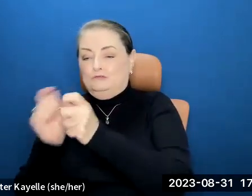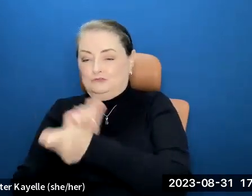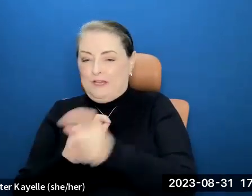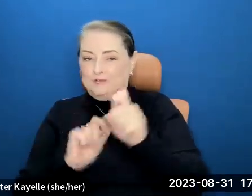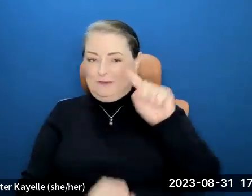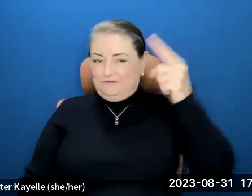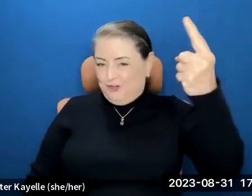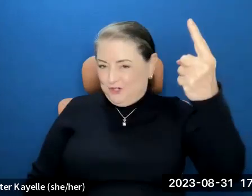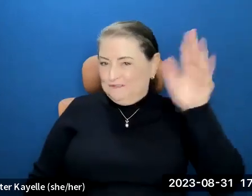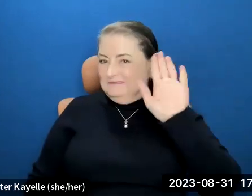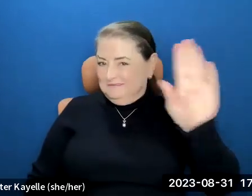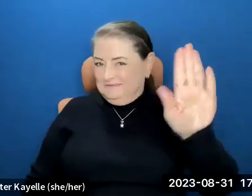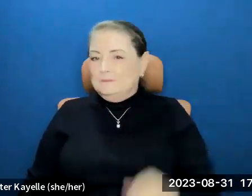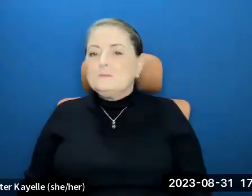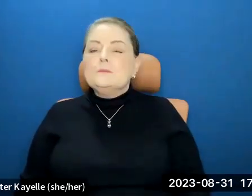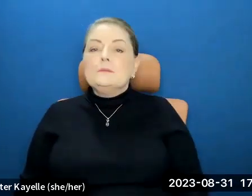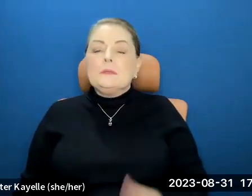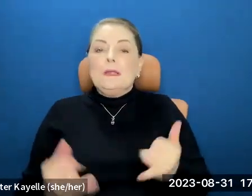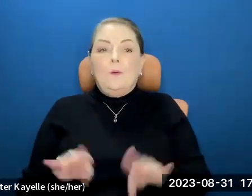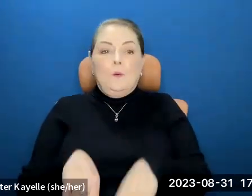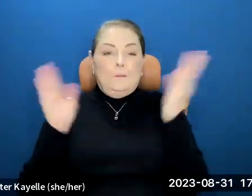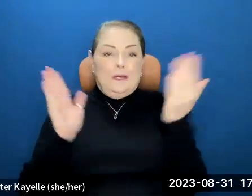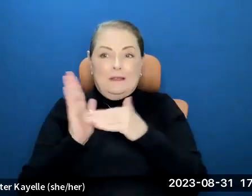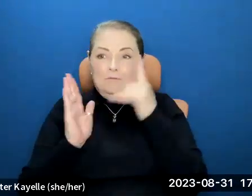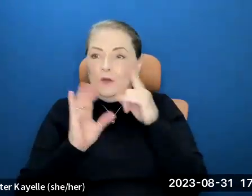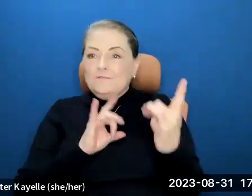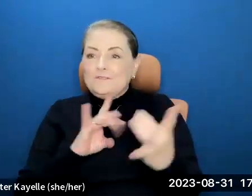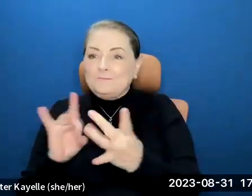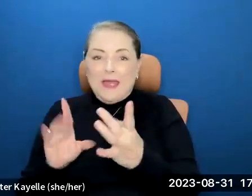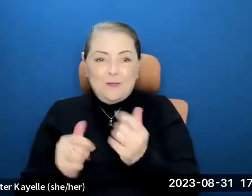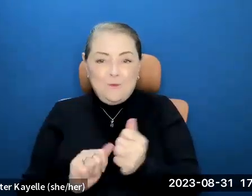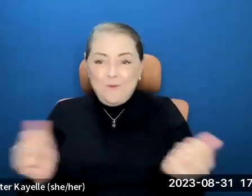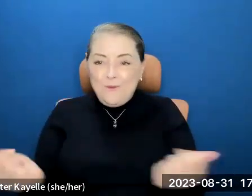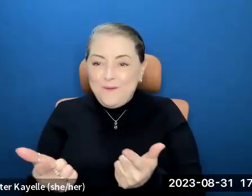okay now we'd like to open it up again for feedback from you all please raise